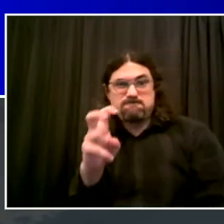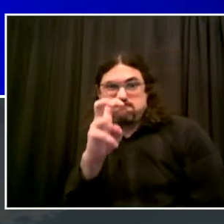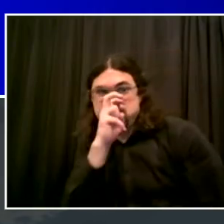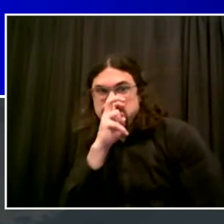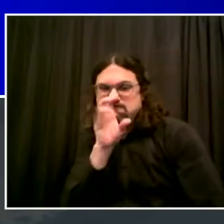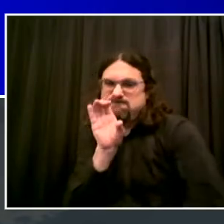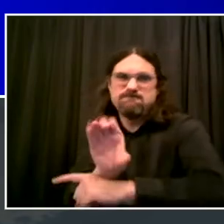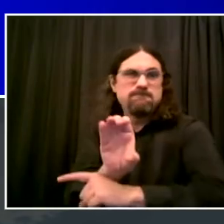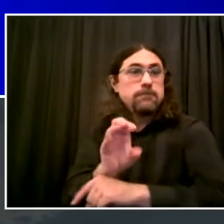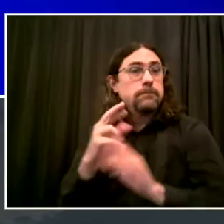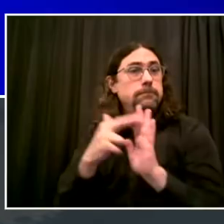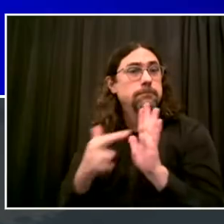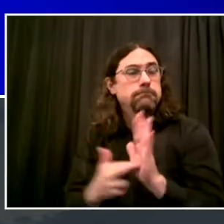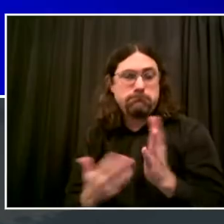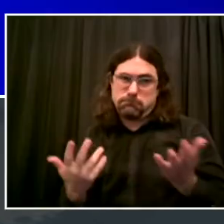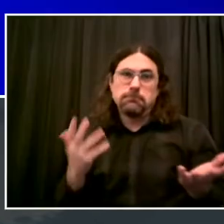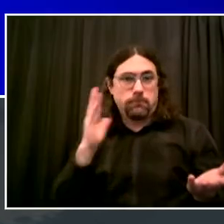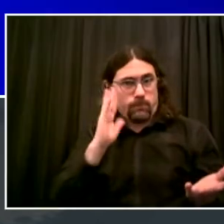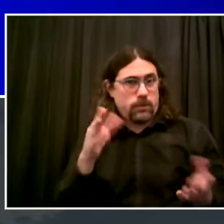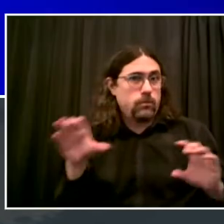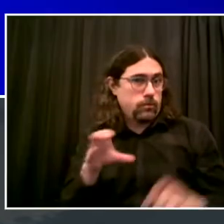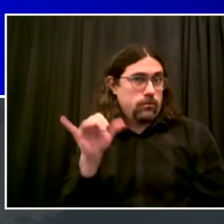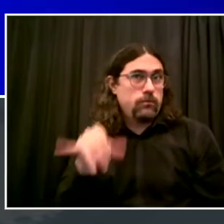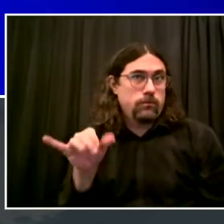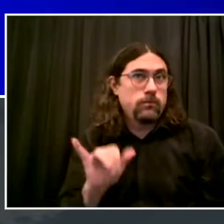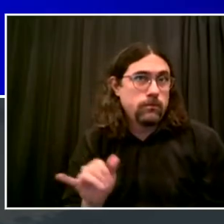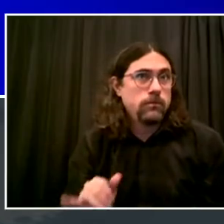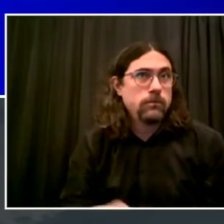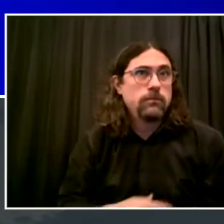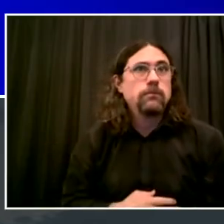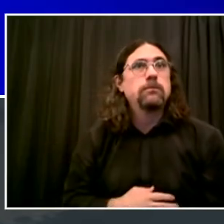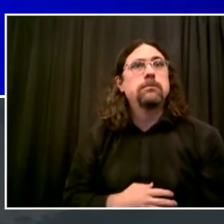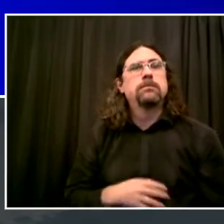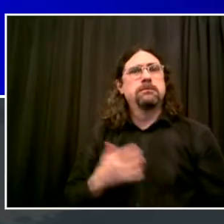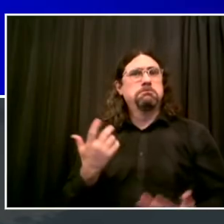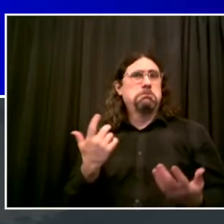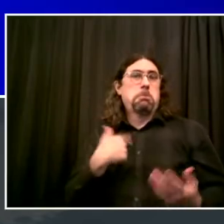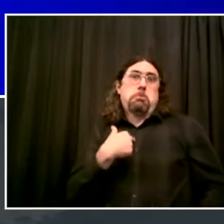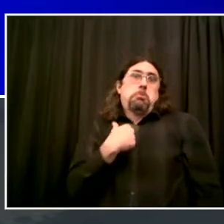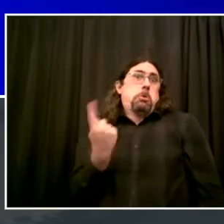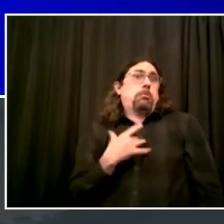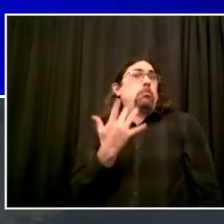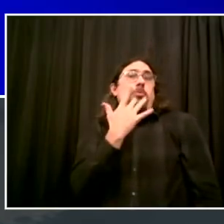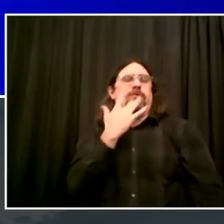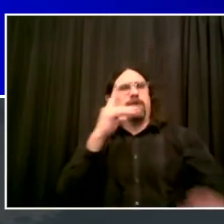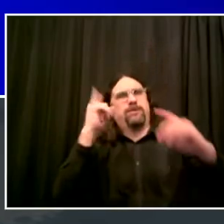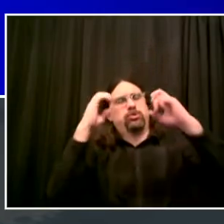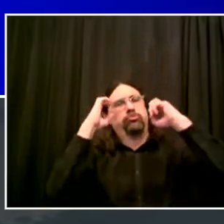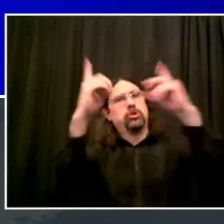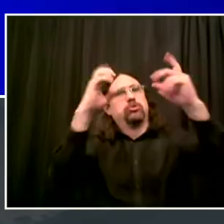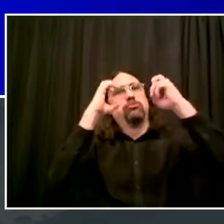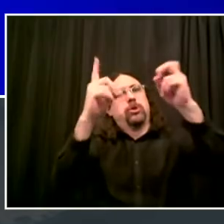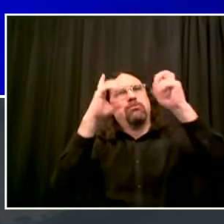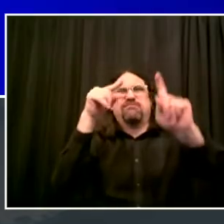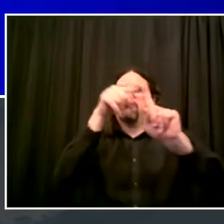NFEORCEMENT I WE SEE PROBLEMS. THE FIRST GOAL IS ALWAYS A LIGHT TOUCH TO REMIND PEOPLE TO POTIN E THRIGHT